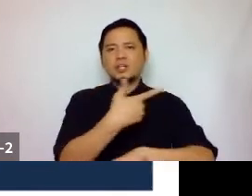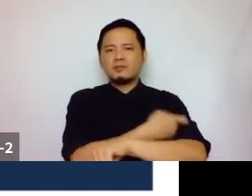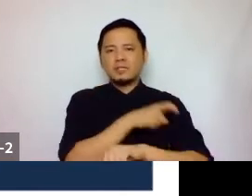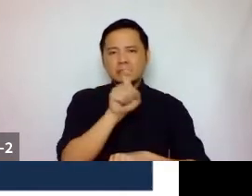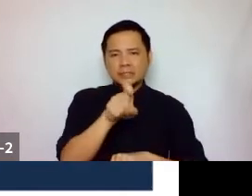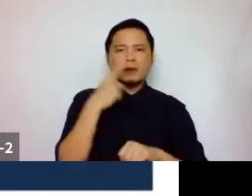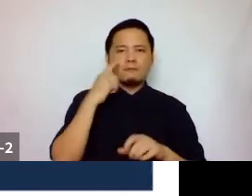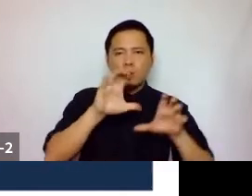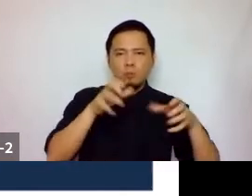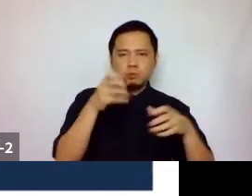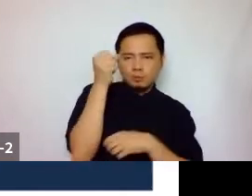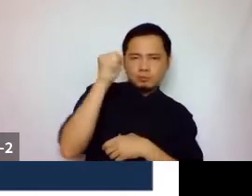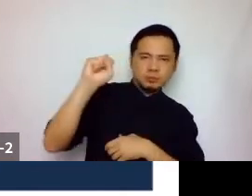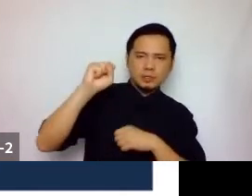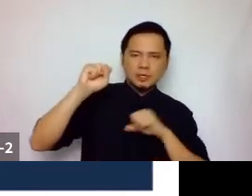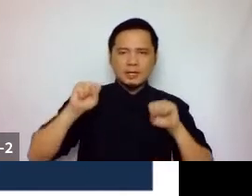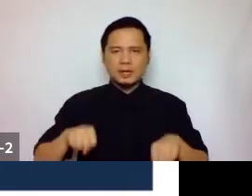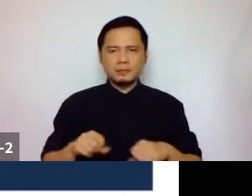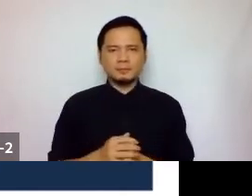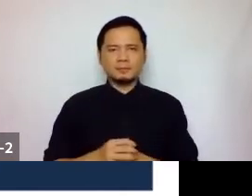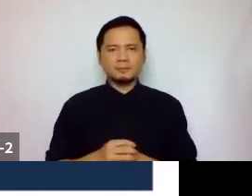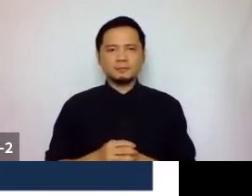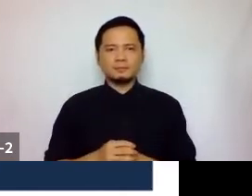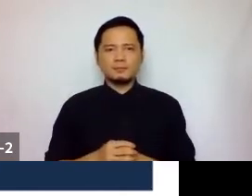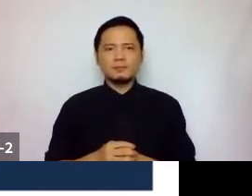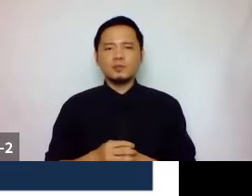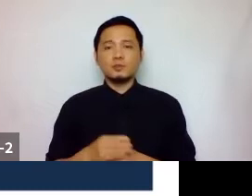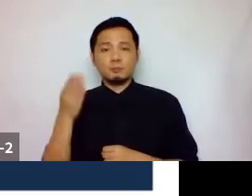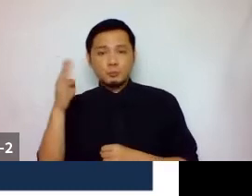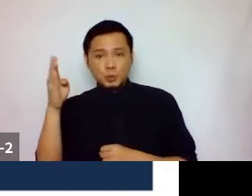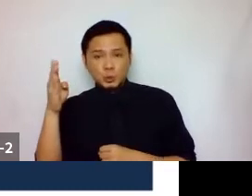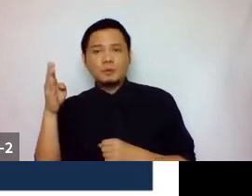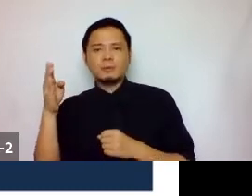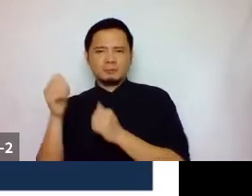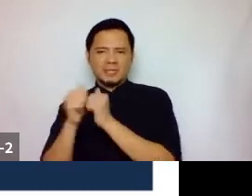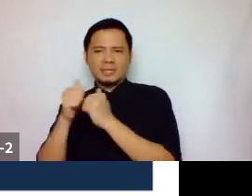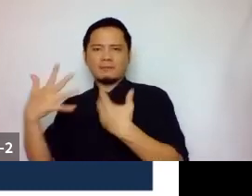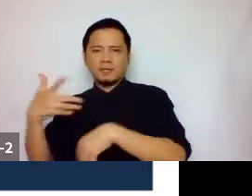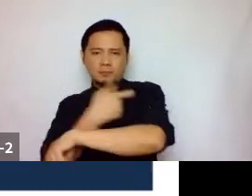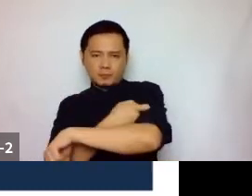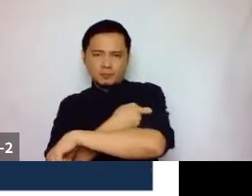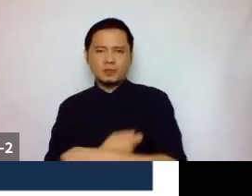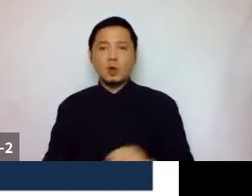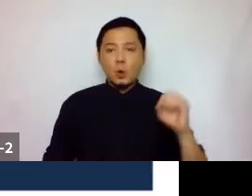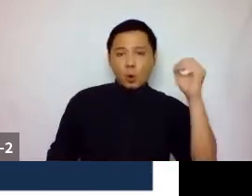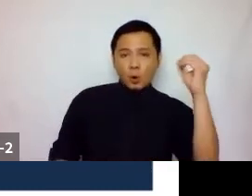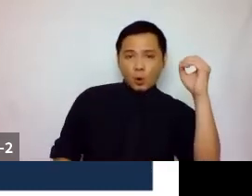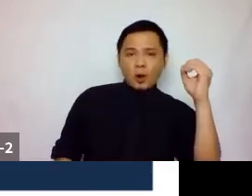And then these grey ones, we said that the blue ones are the vaccinated ones, the orange are the infectious ones.